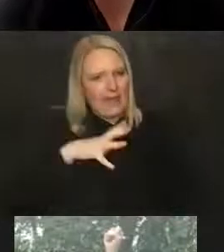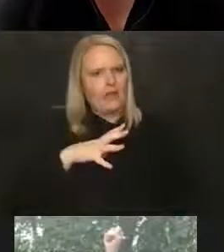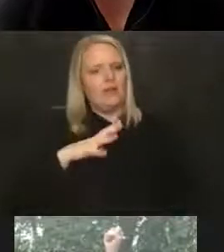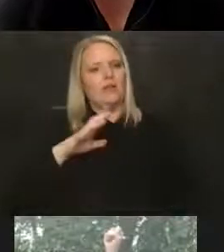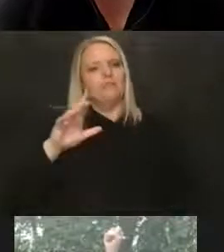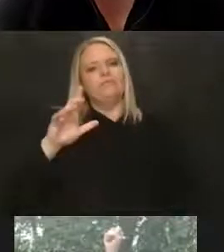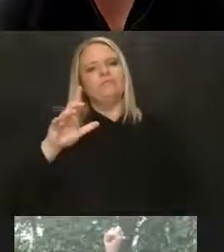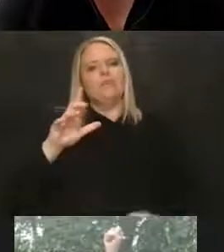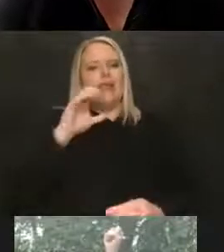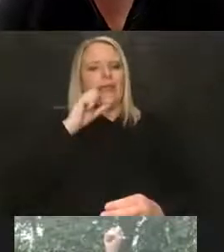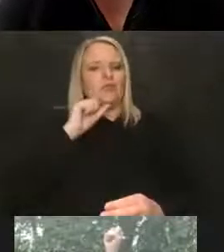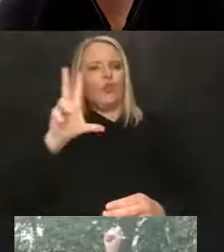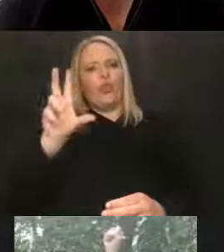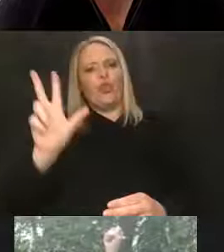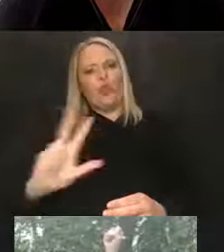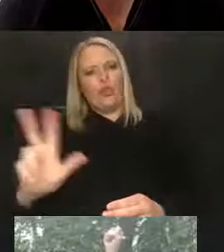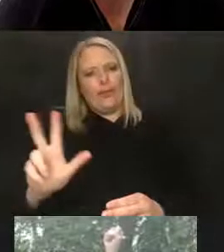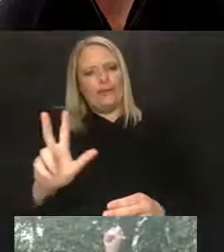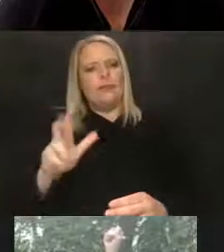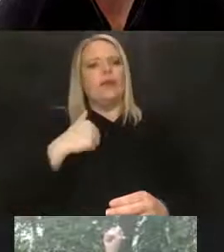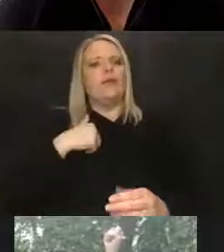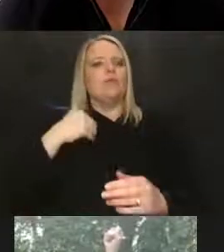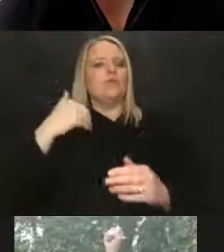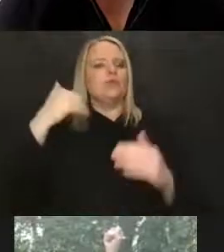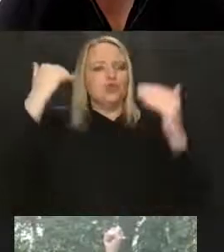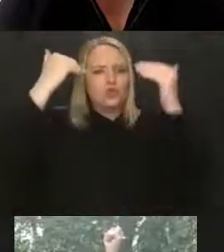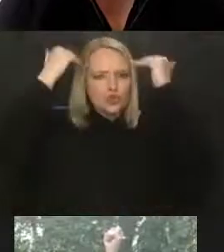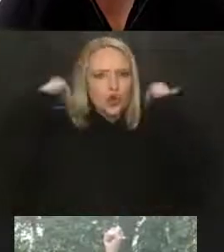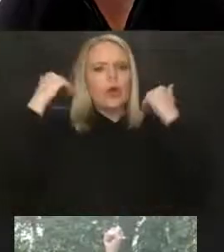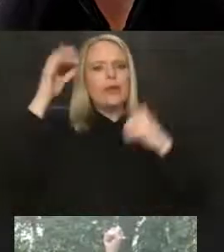I have very short black hair, I am wearing a black collared shirt, and behind me is